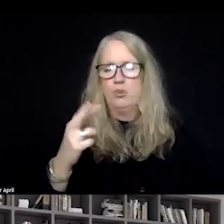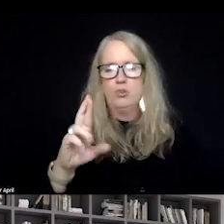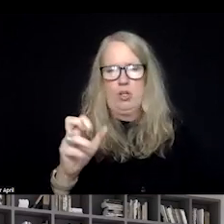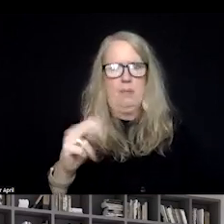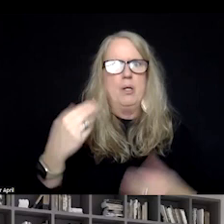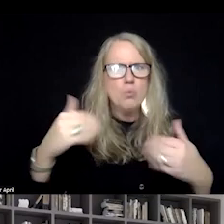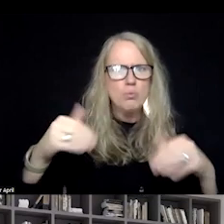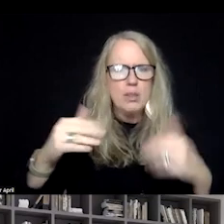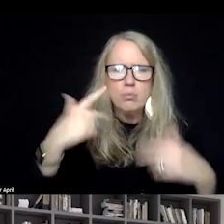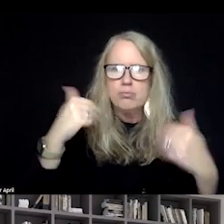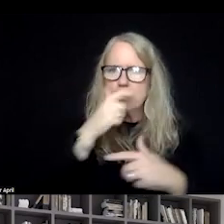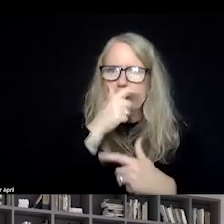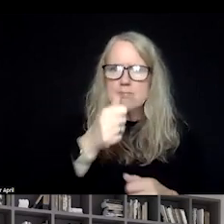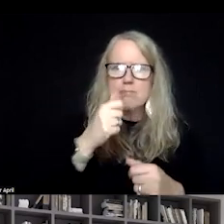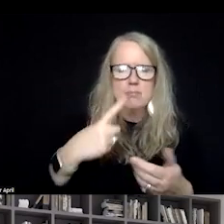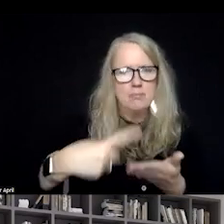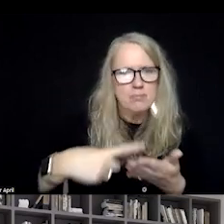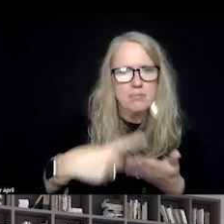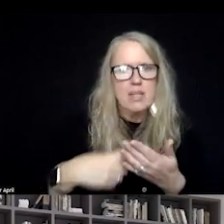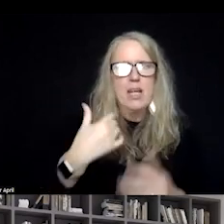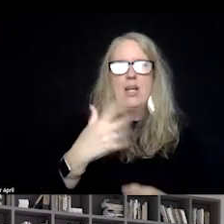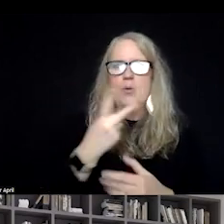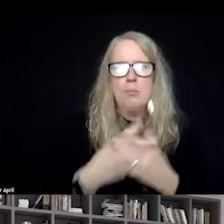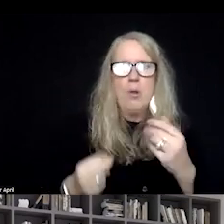DISCUSSION. WE BOTH HAIL FROM THE SAME ORIGINS FROM CONNECTICUT.